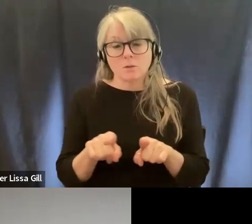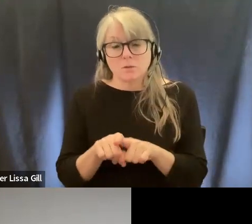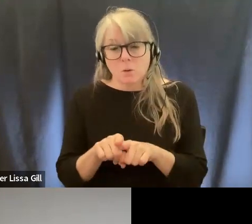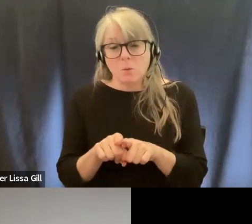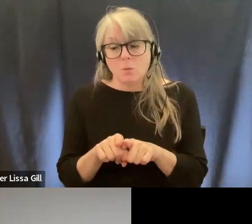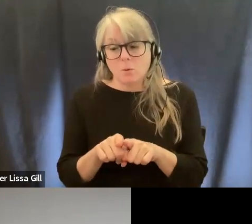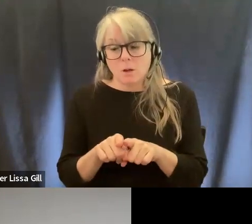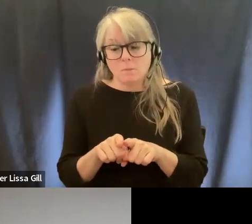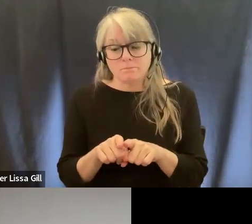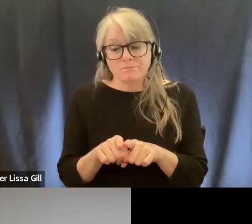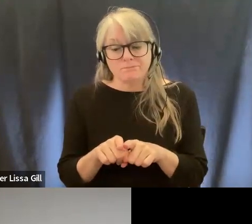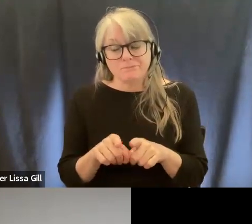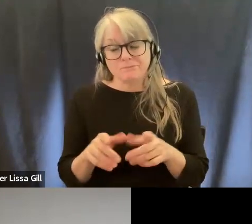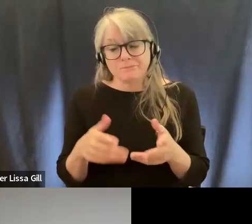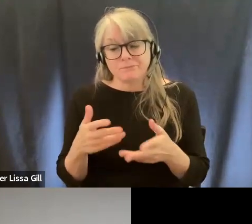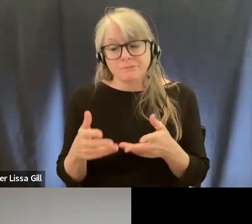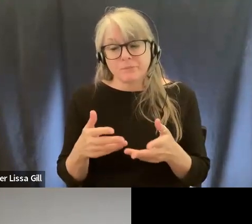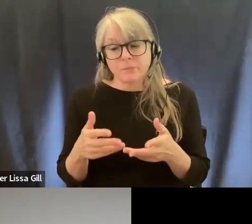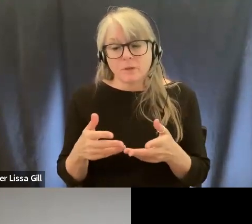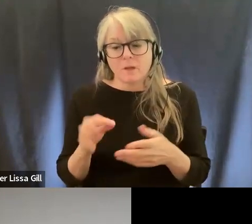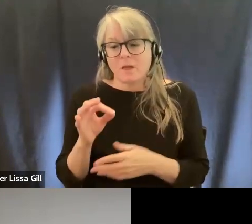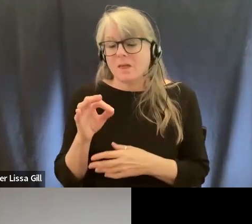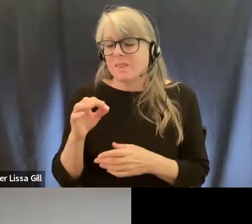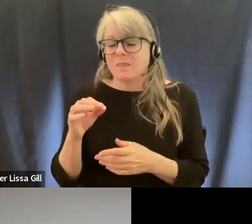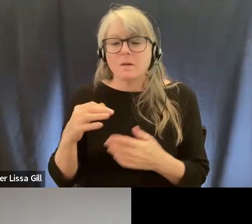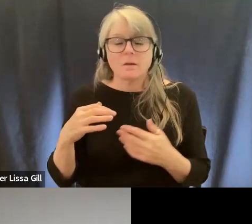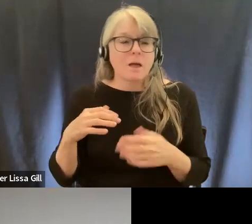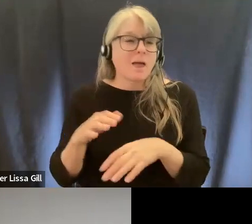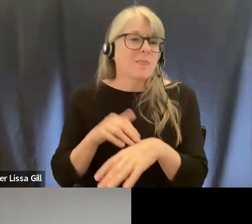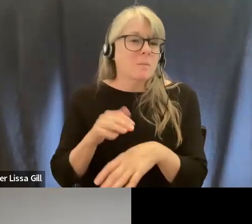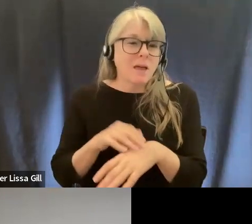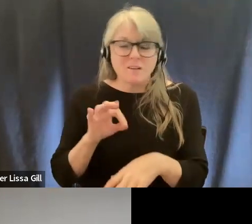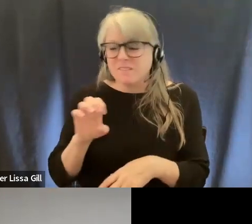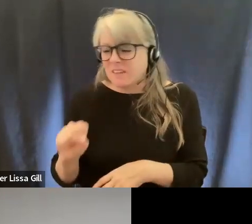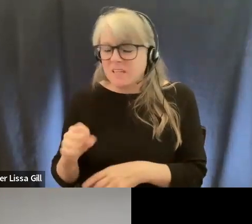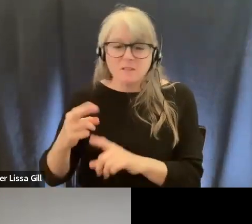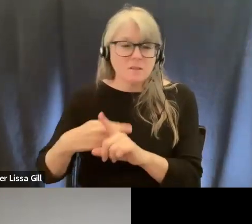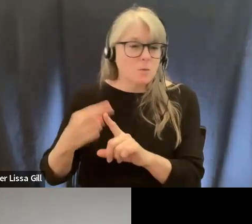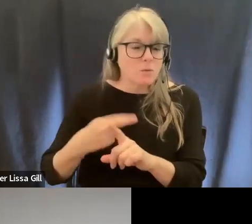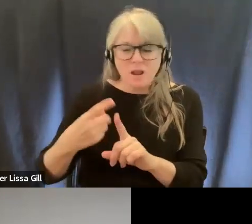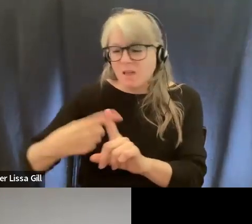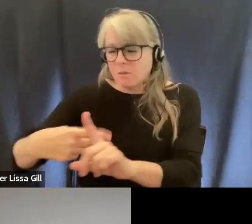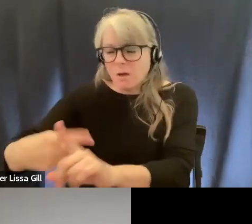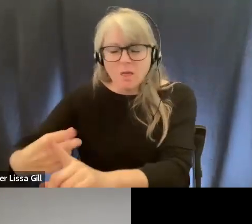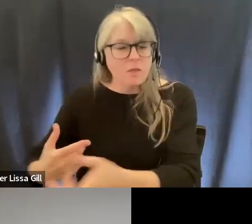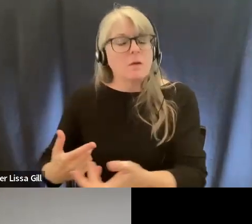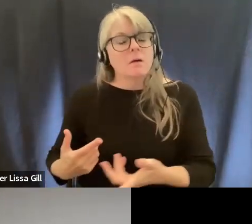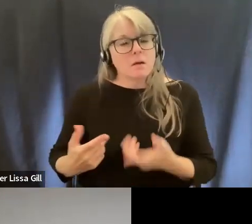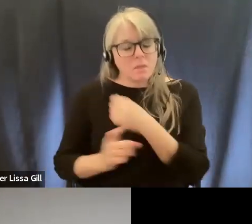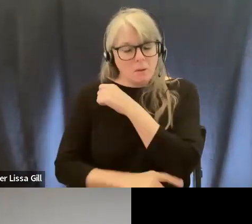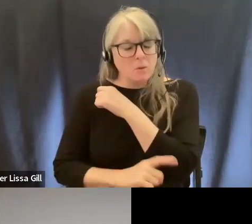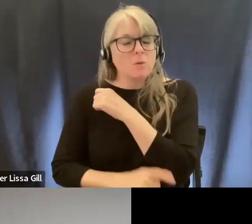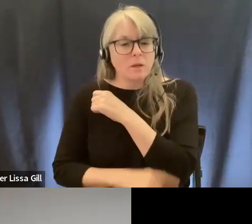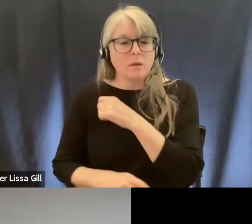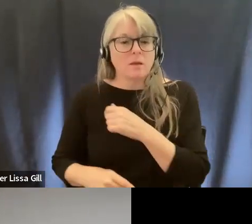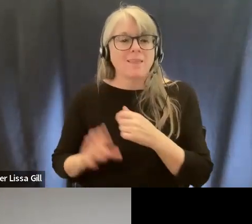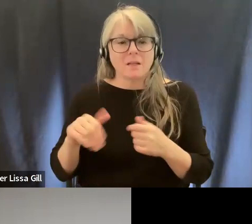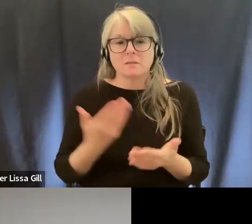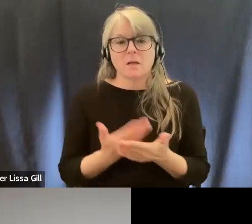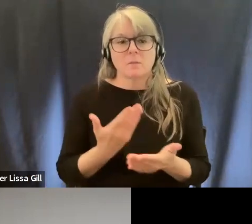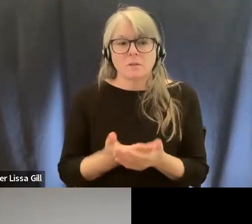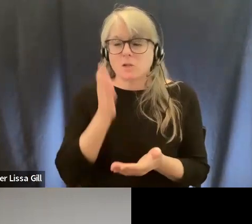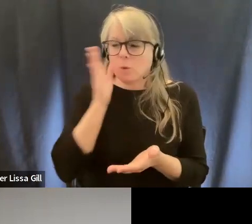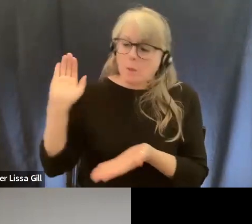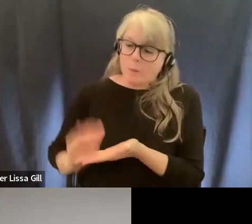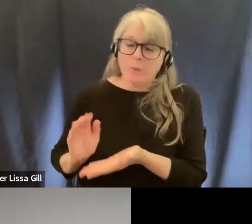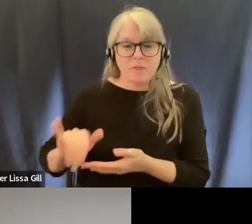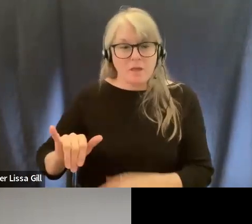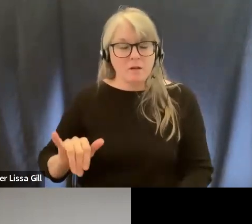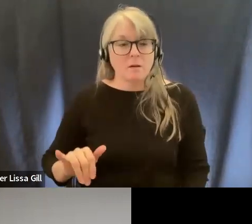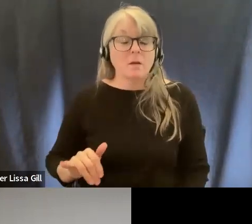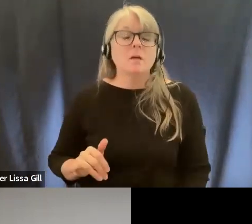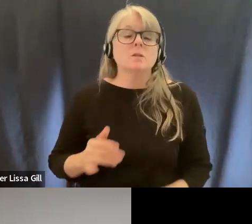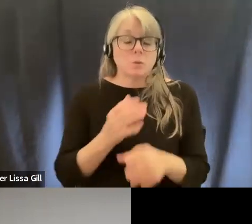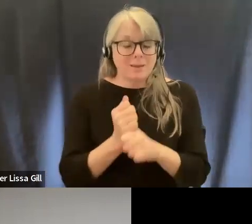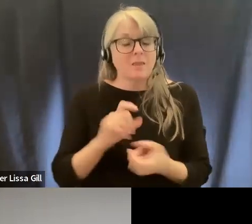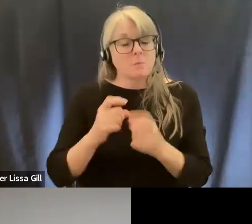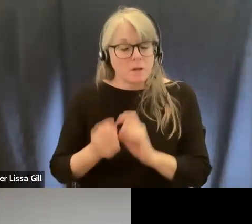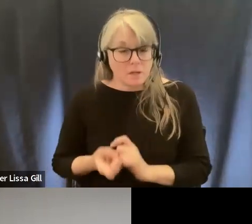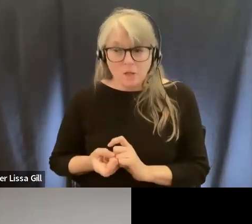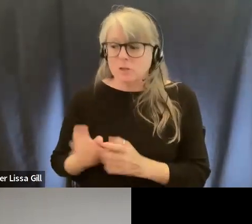So it's also documentation that does not only help you get the modifications that you need, get you out of a lease when you need to, but also can make it more affordable.